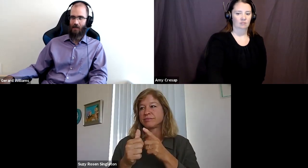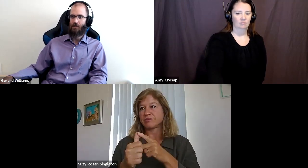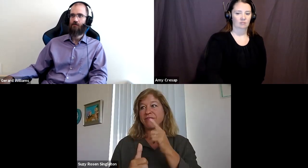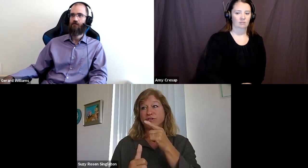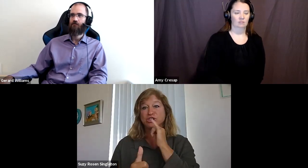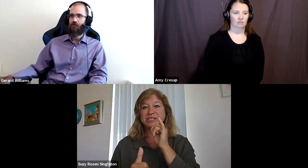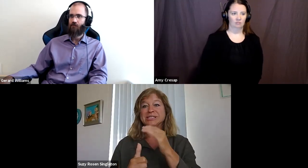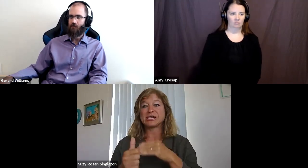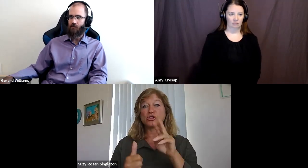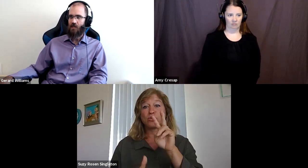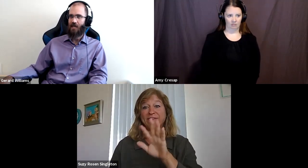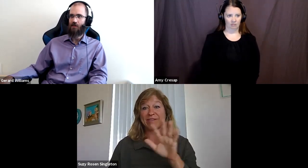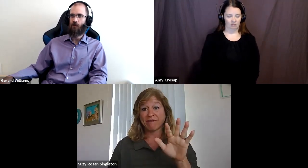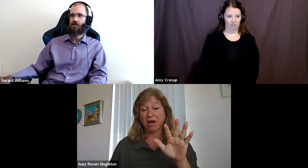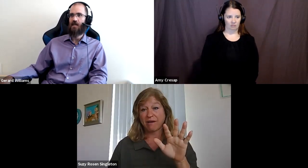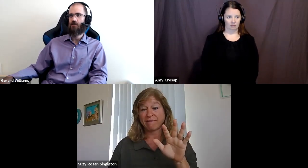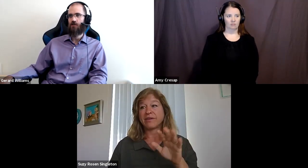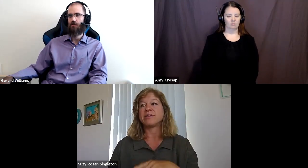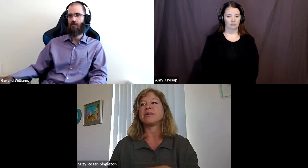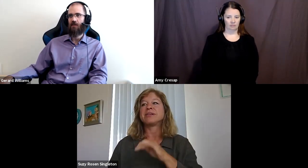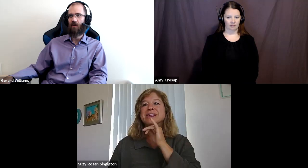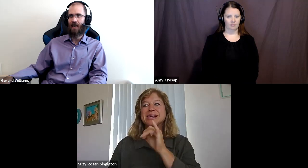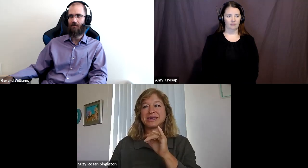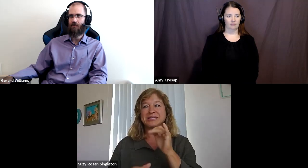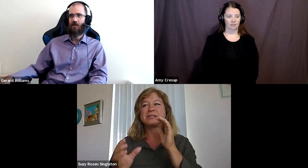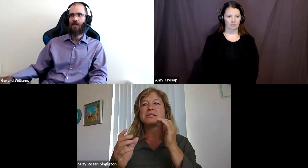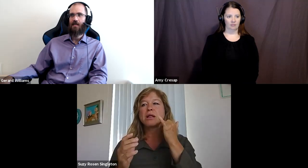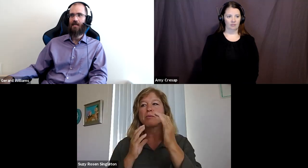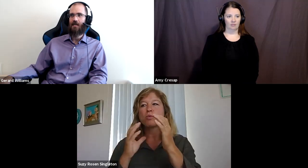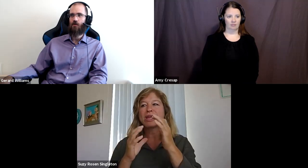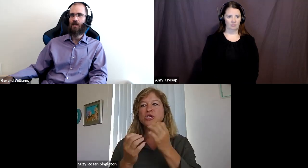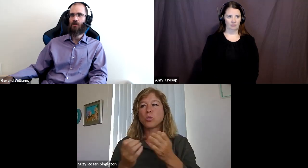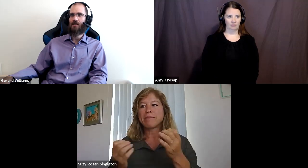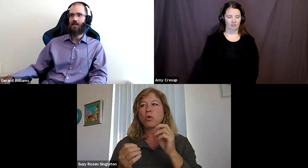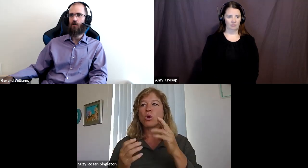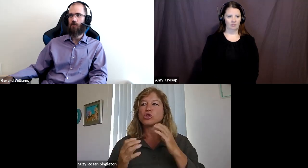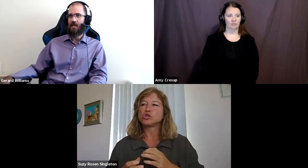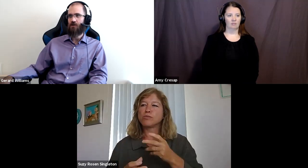act. The first is section 255, which is telecommunications